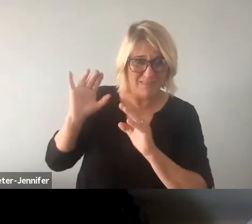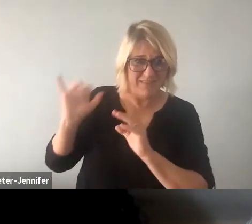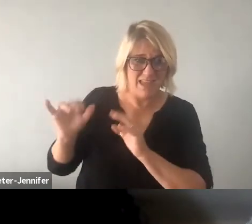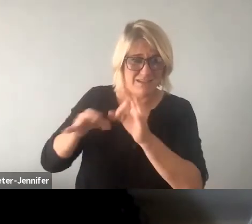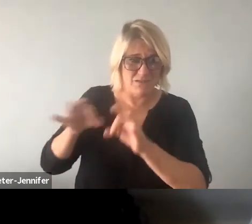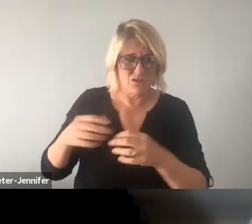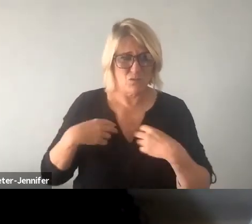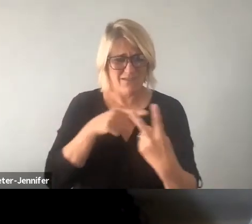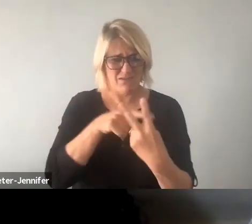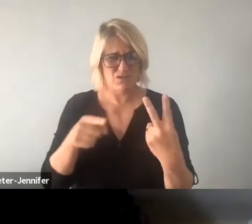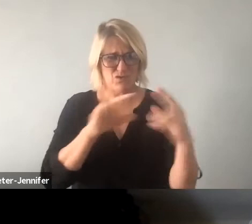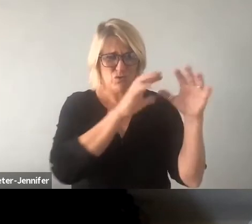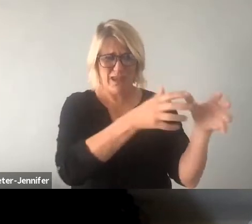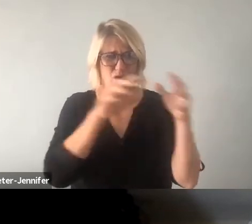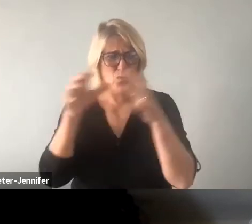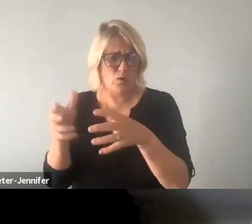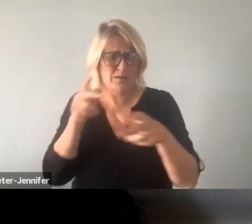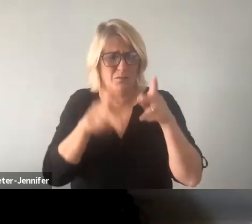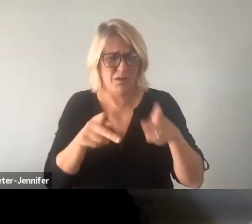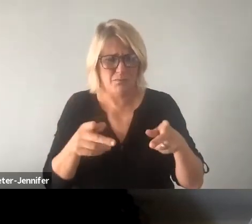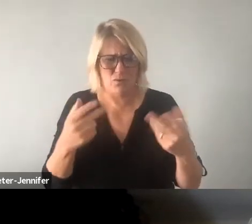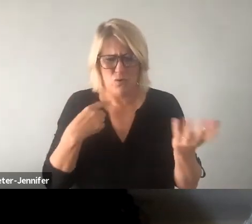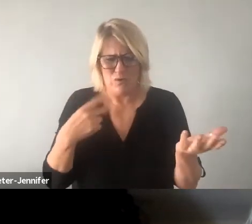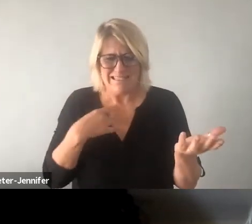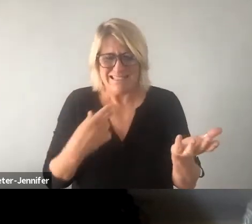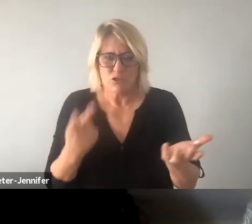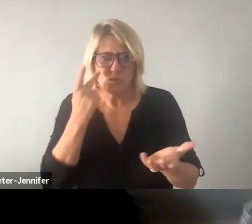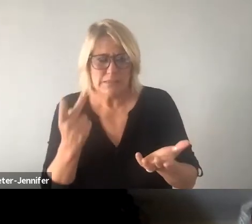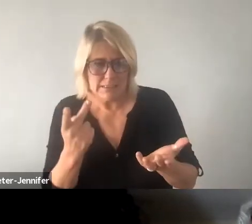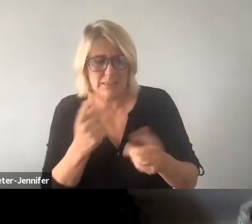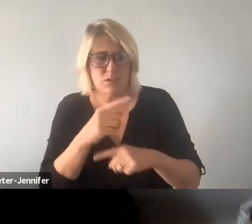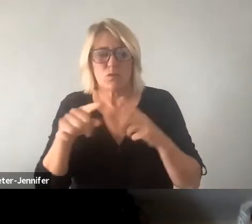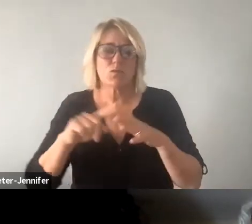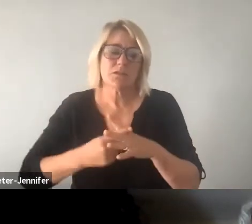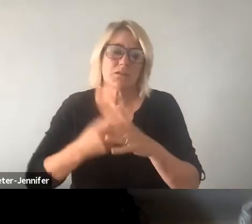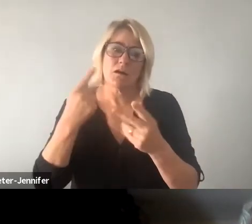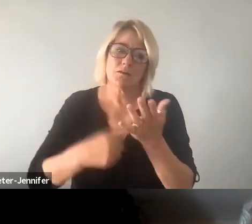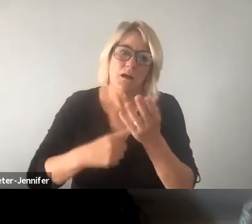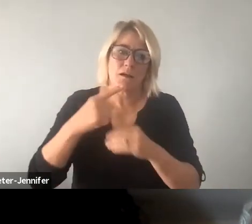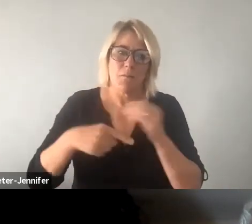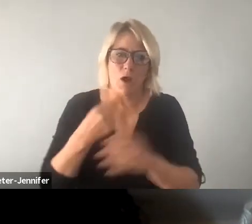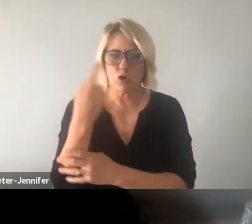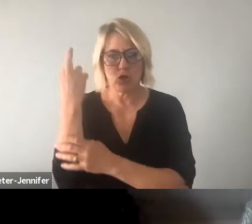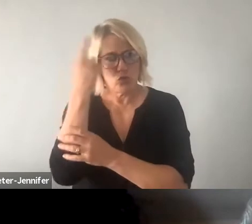but people with Long COVID, certainly more likely to meet that definition.